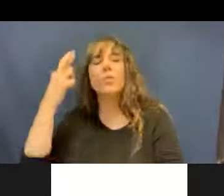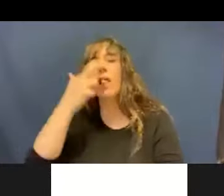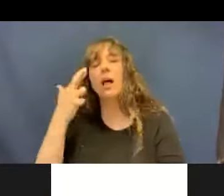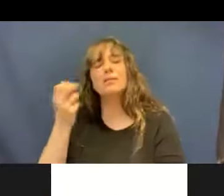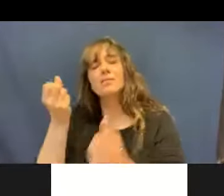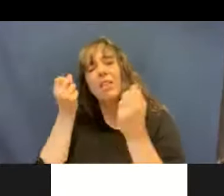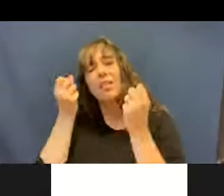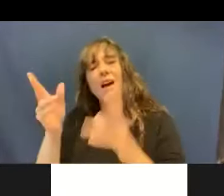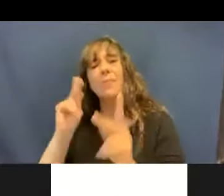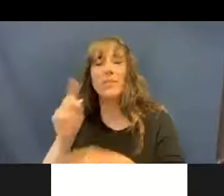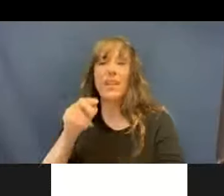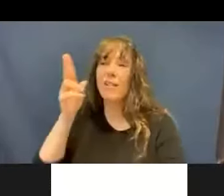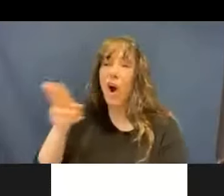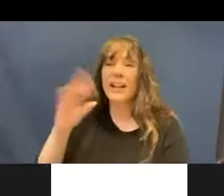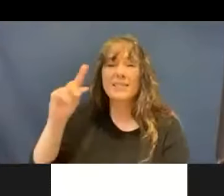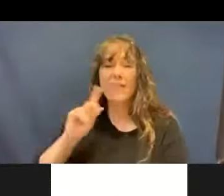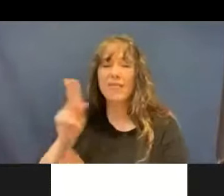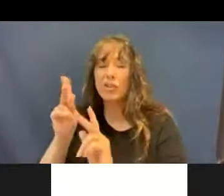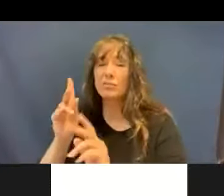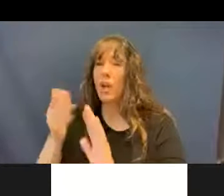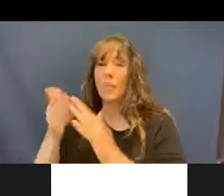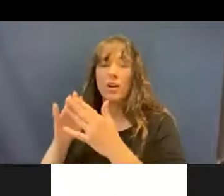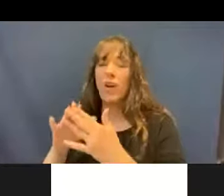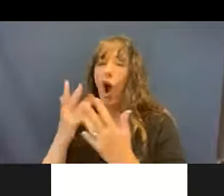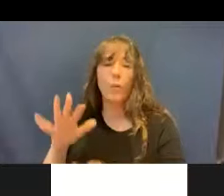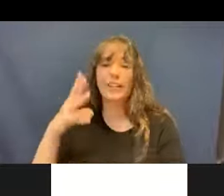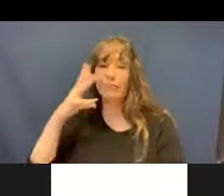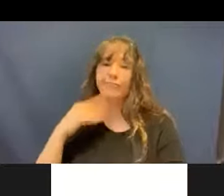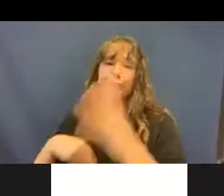hard of hearing and Deaf community have dealt with, and it's something that while it should